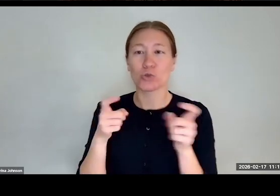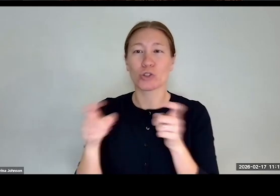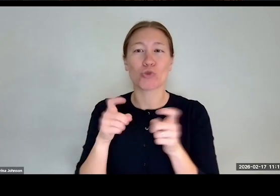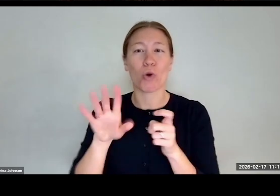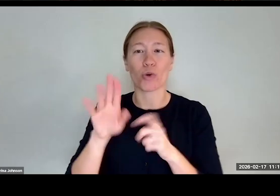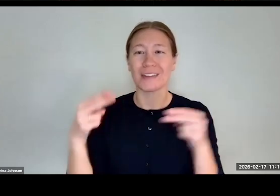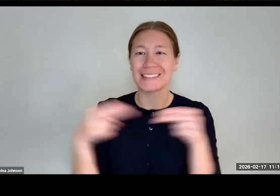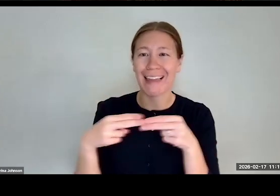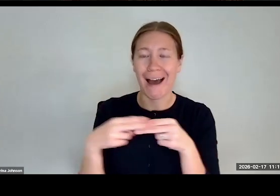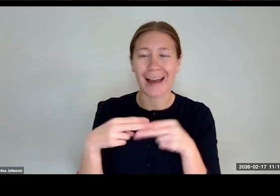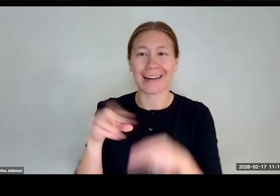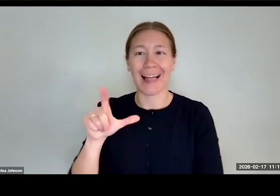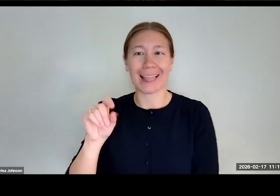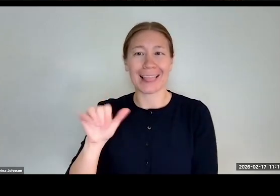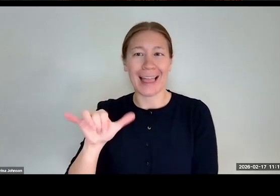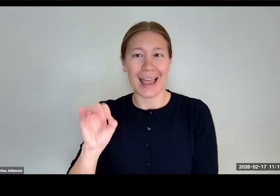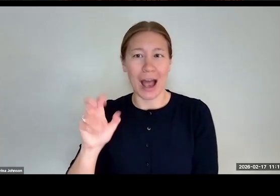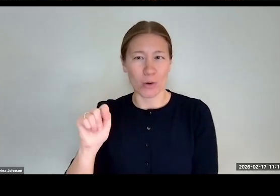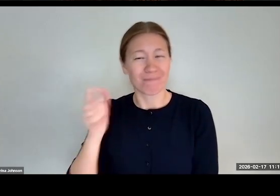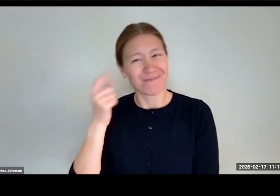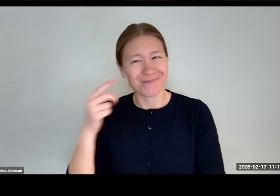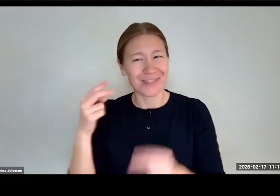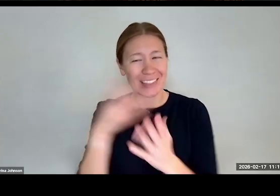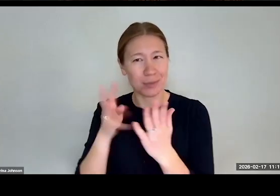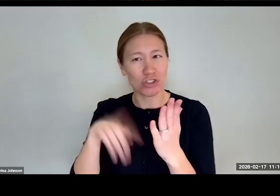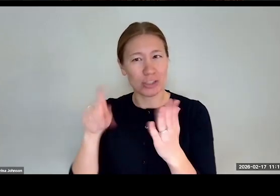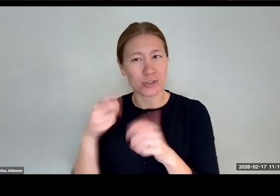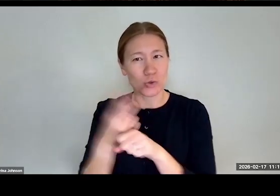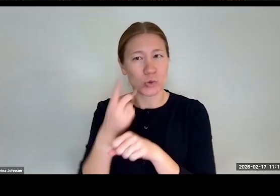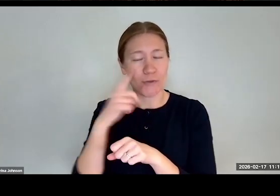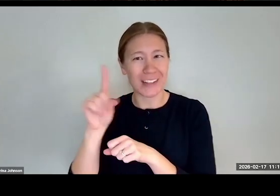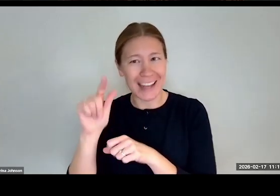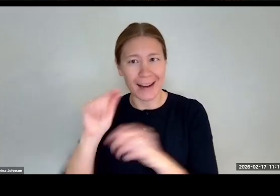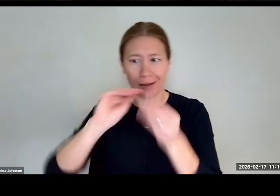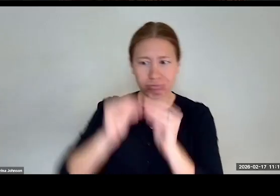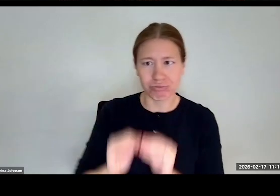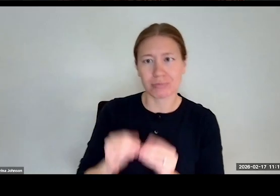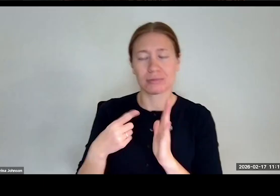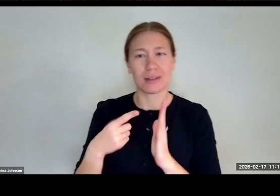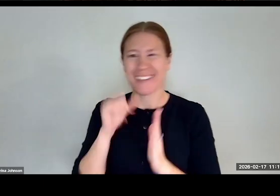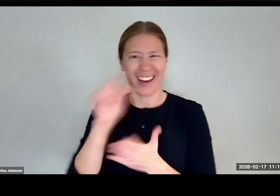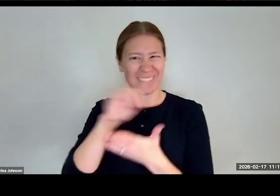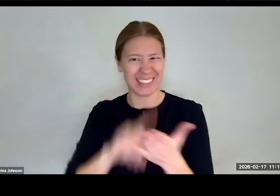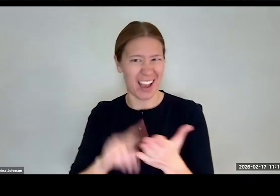These are built for representing tabular data. We'll talk about them a little bit more later. They're not made for design layout purposes.